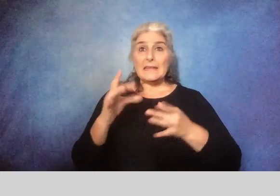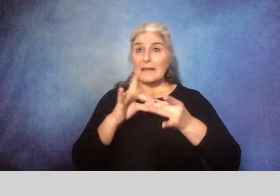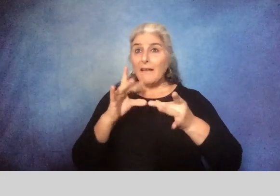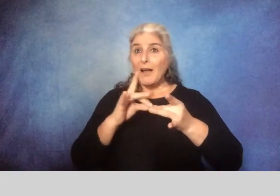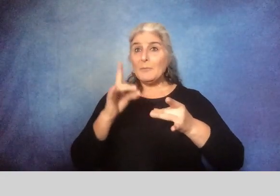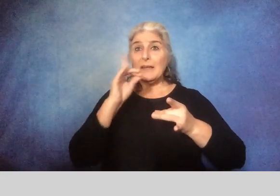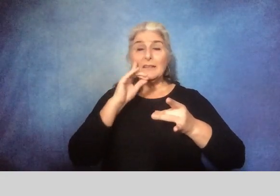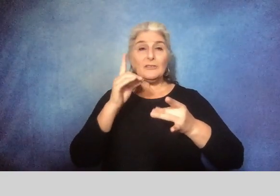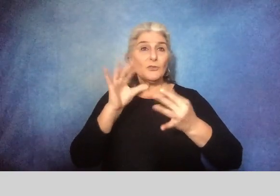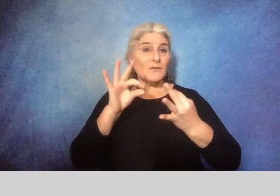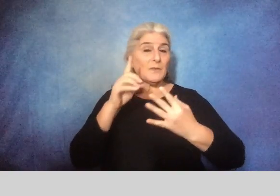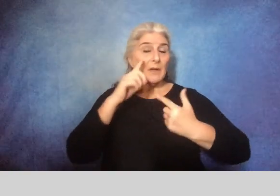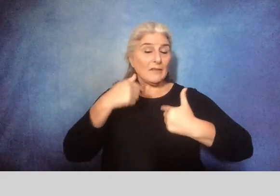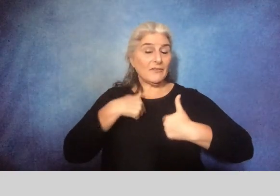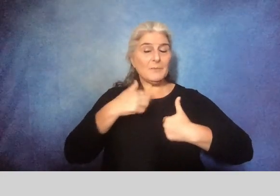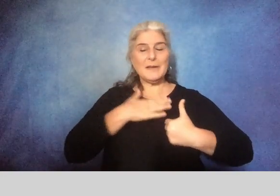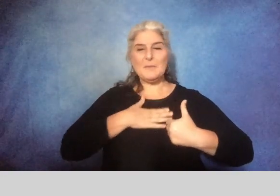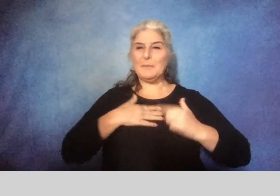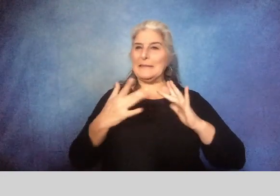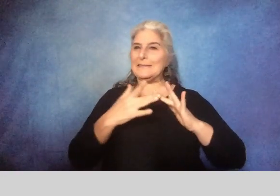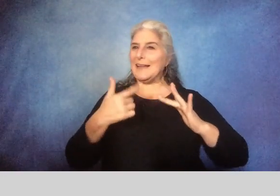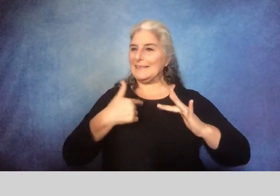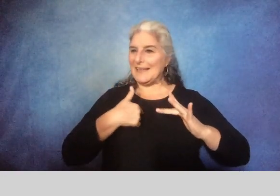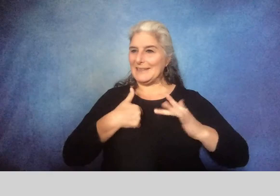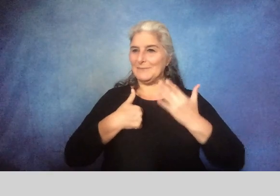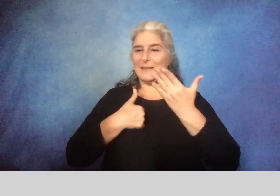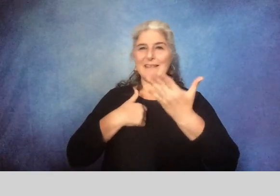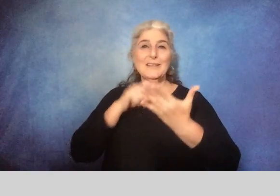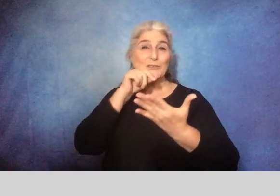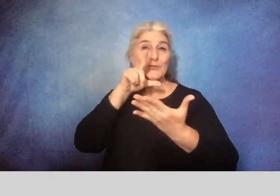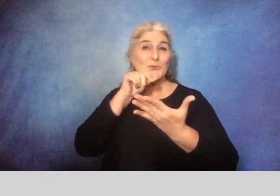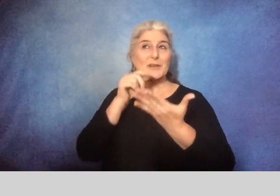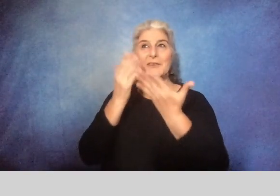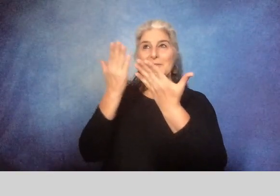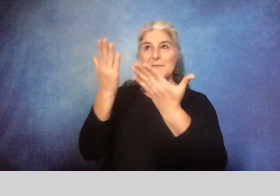you can reach out to me on Twitter. My Twitter handle is @kracetheking